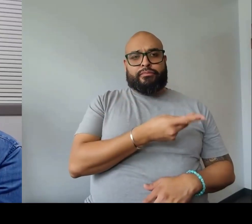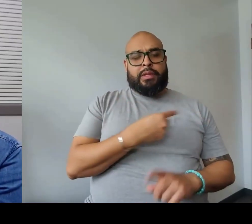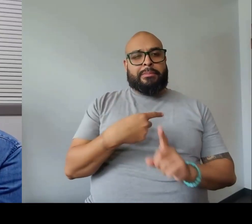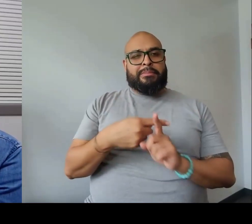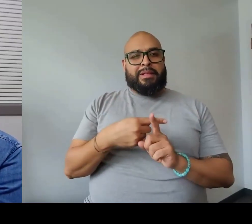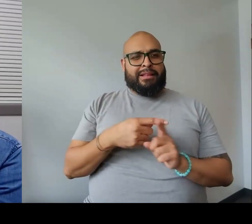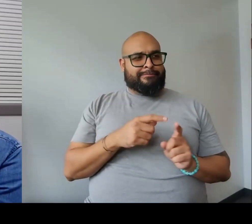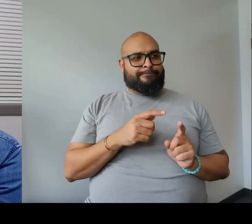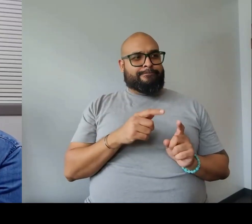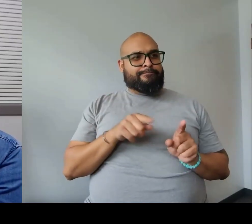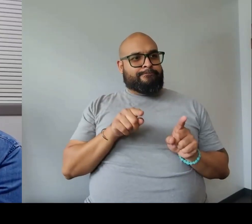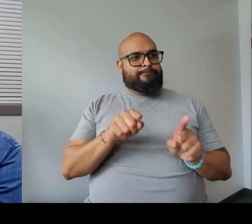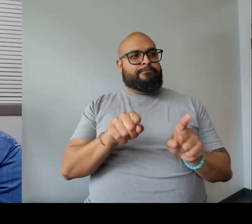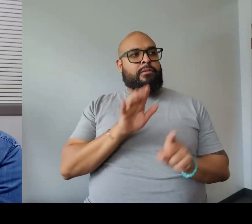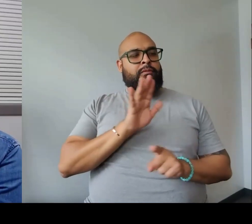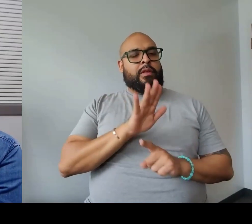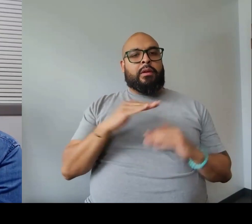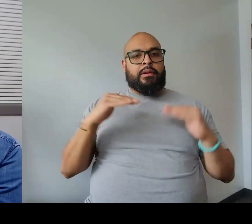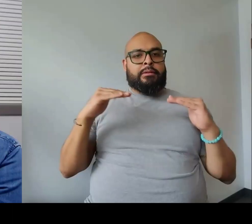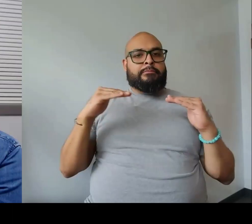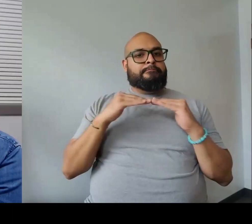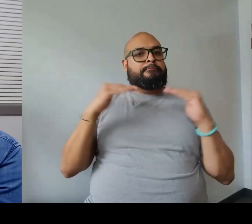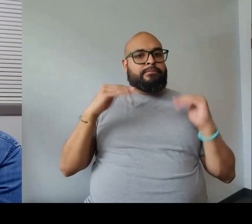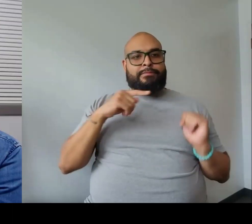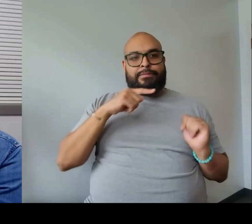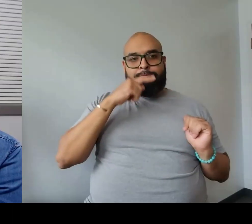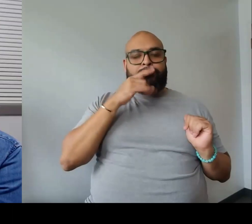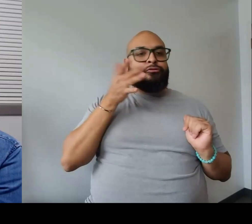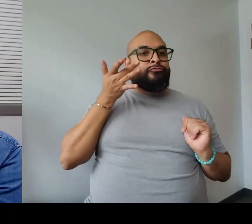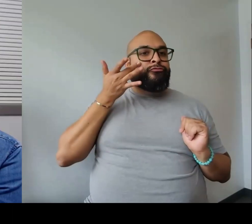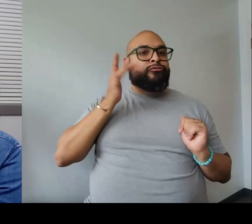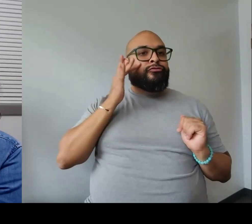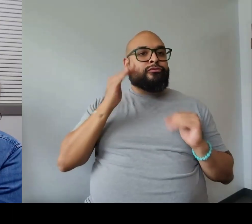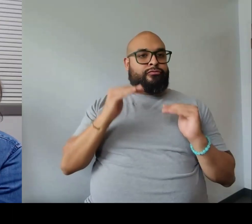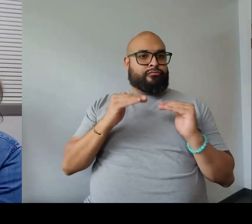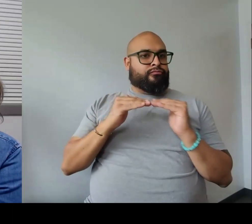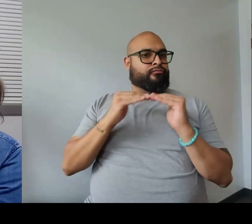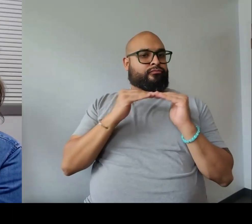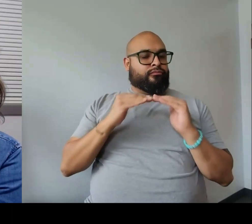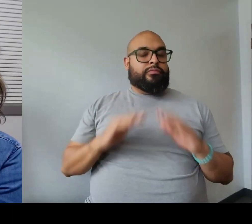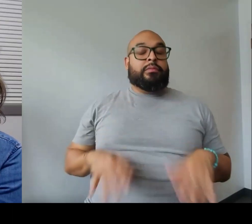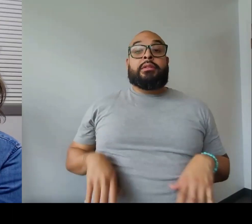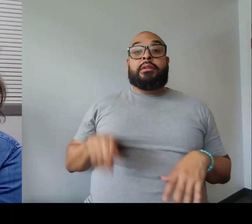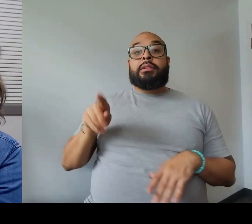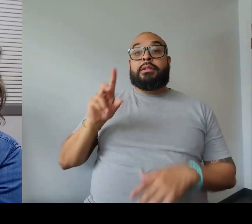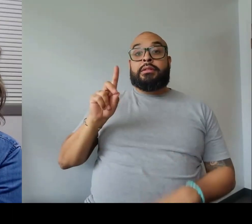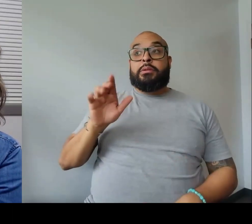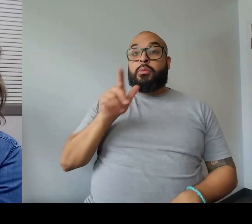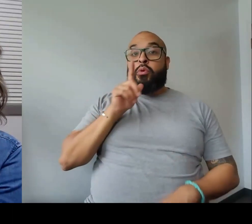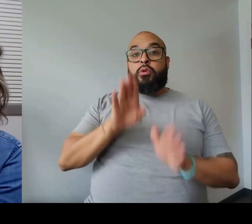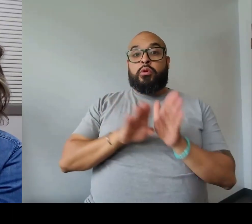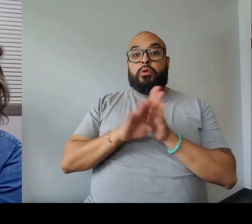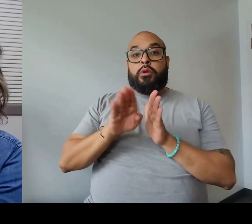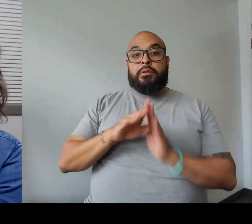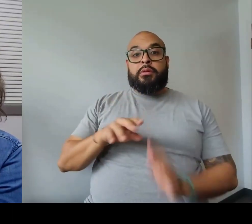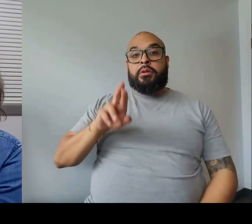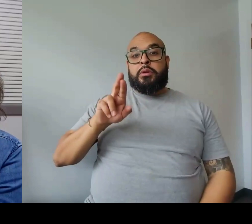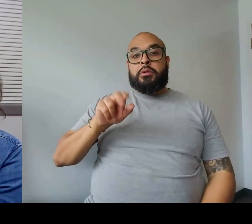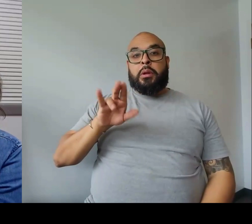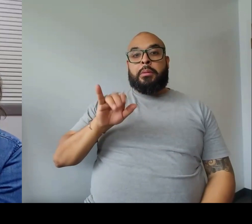hearing sighted peers. And so this document was developed by Robbie Blaha out of Texas School for the Blind and Visually Impaired.